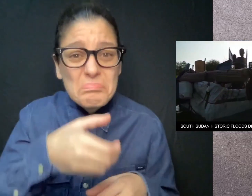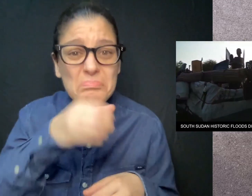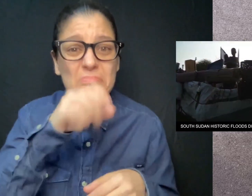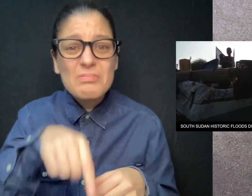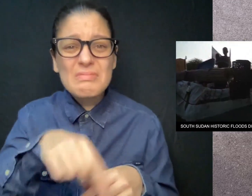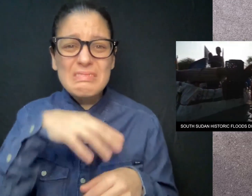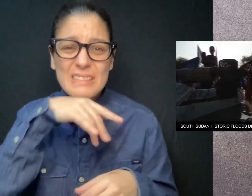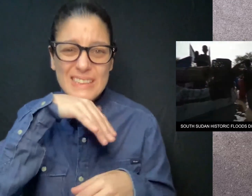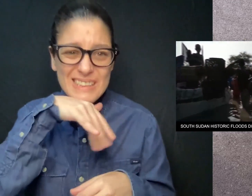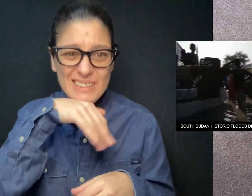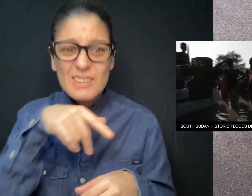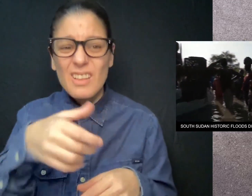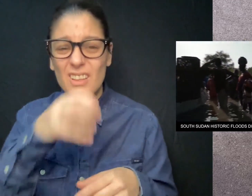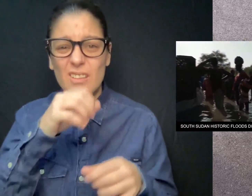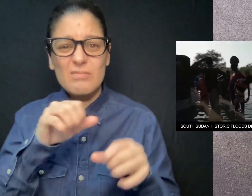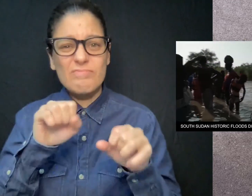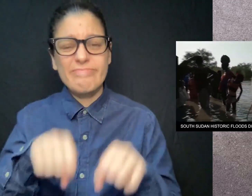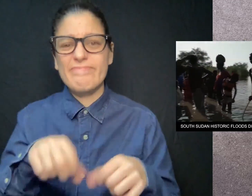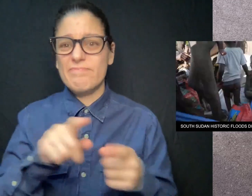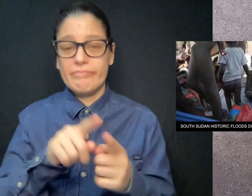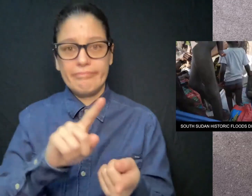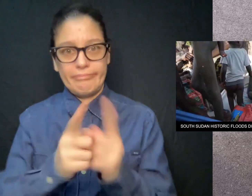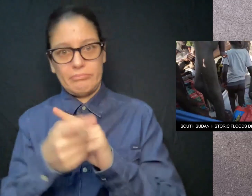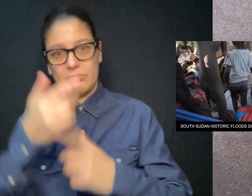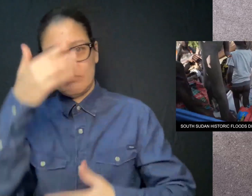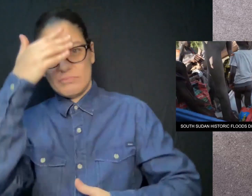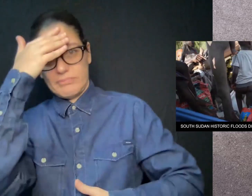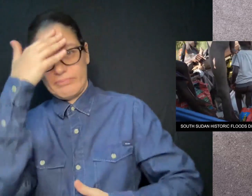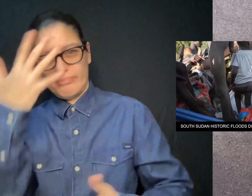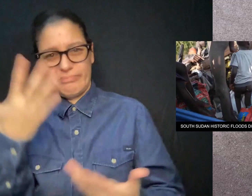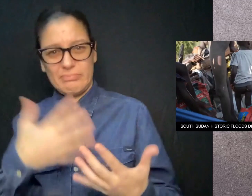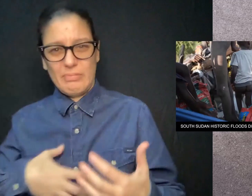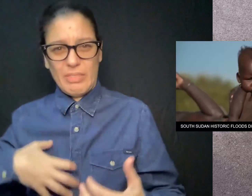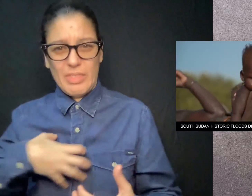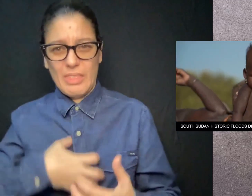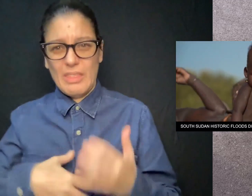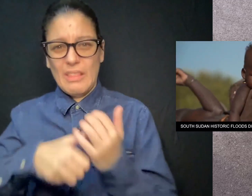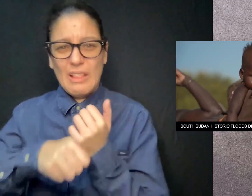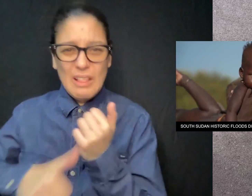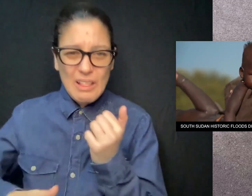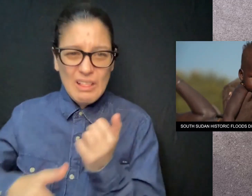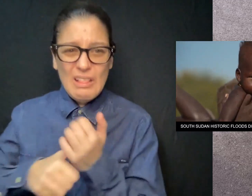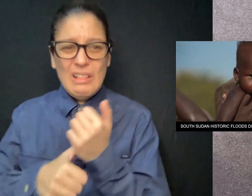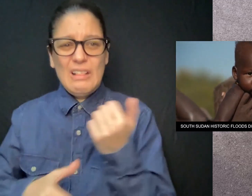people are forced to drink dirty stagnant water which is causing diseases like